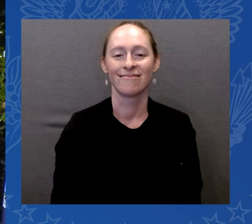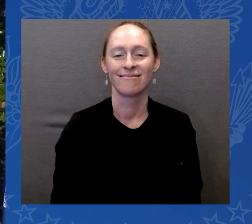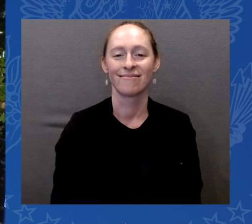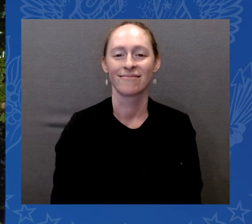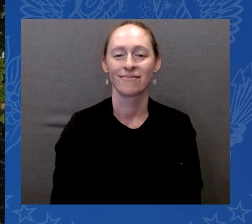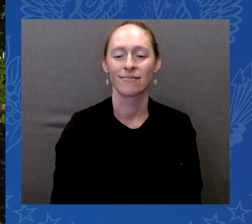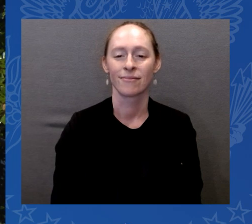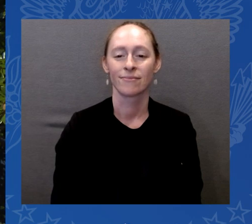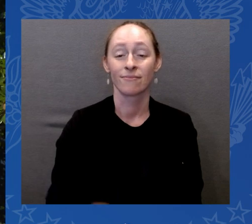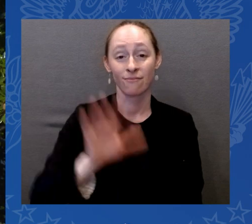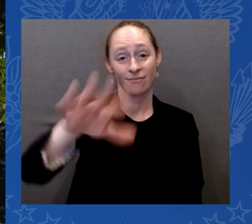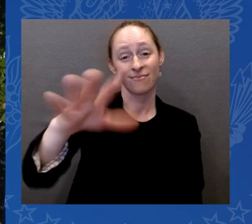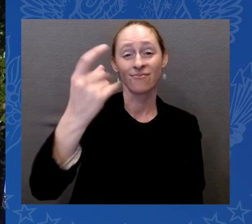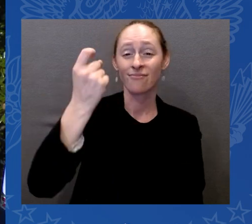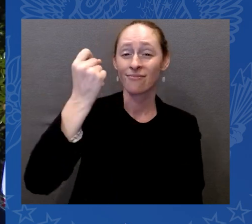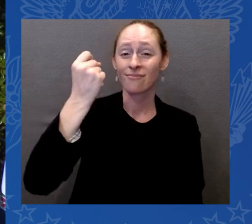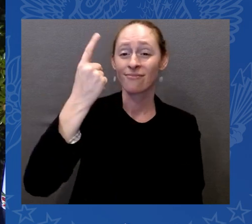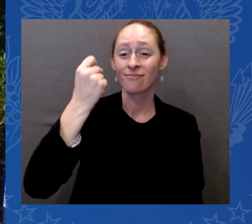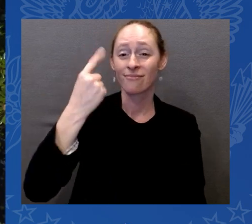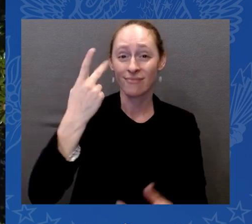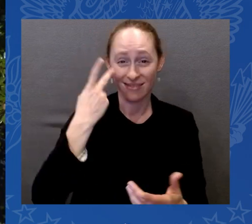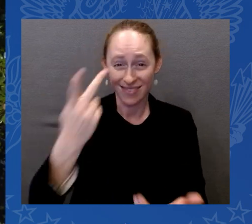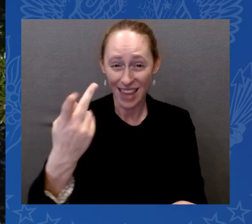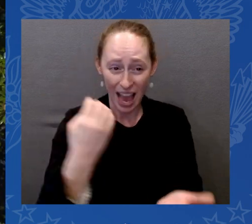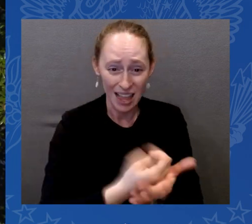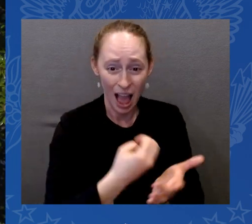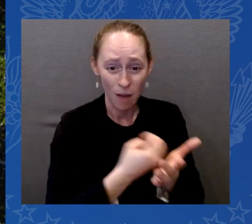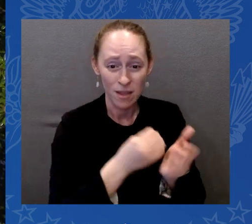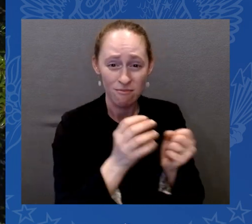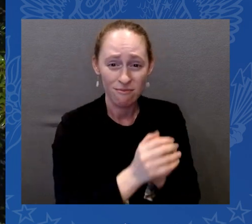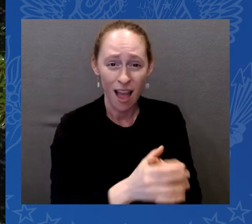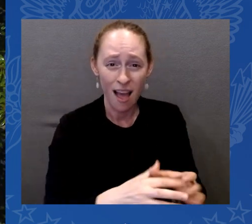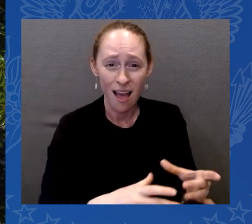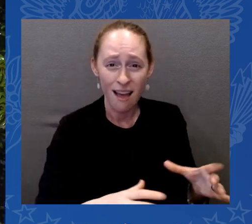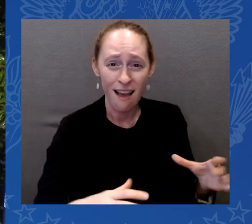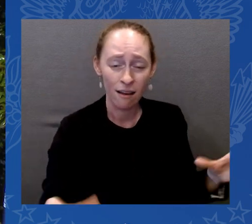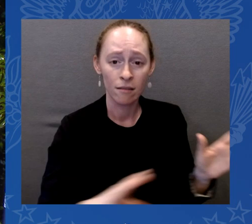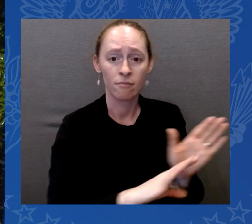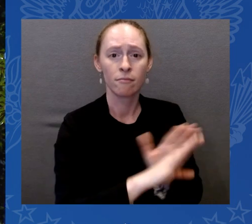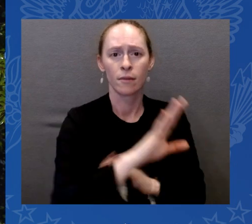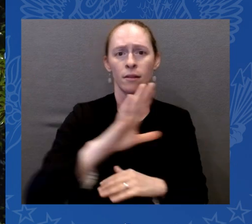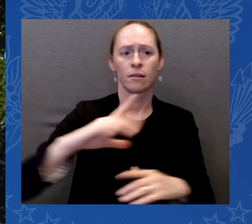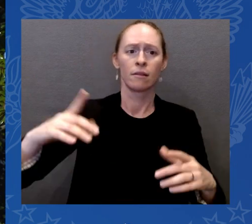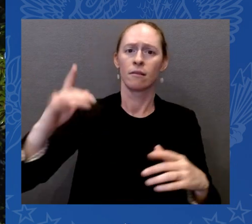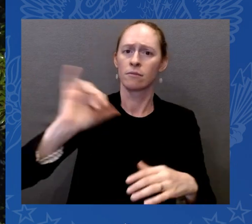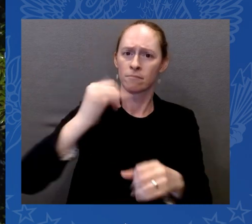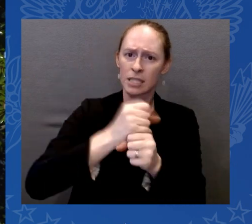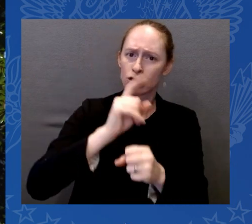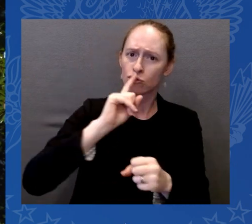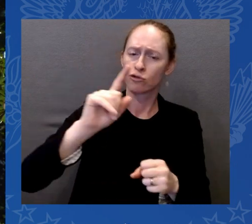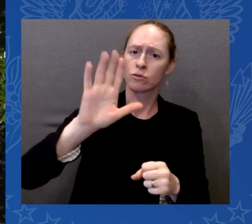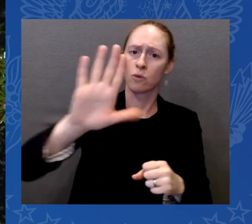of hardworking Americans and ensured the security of my own retirement. The bipartisan infrastructure plan